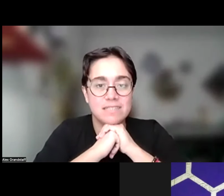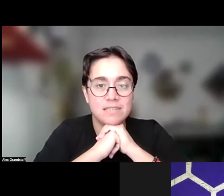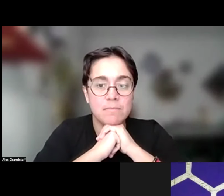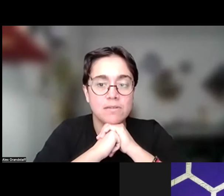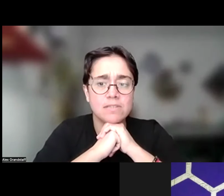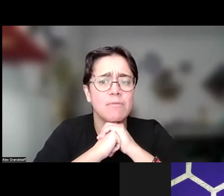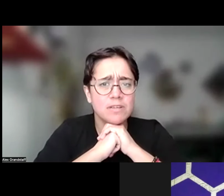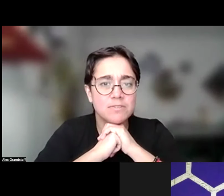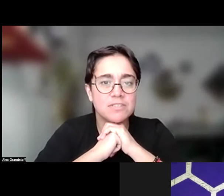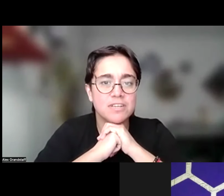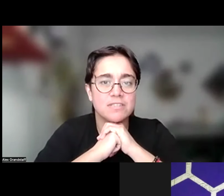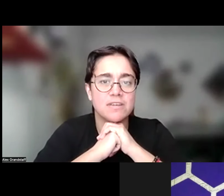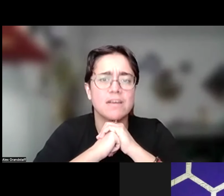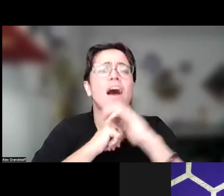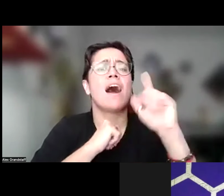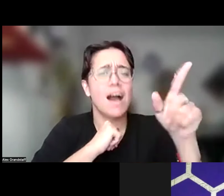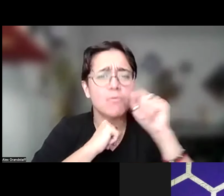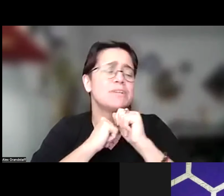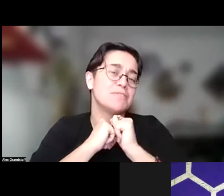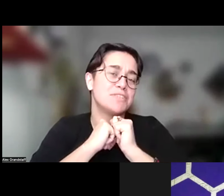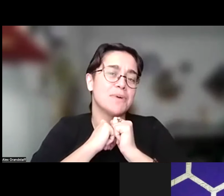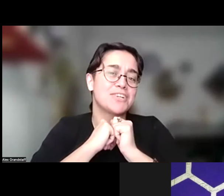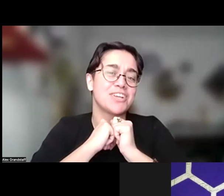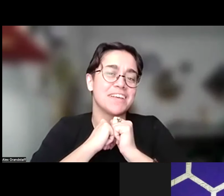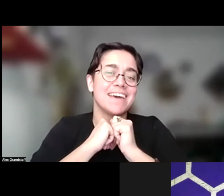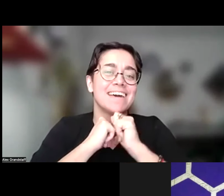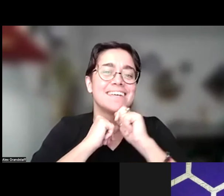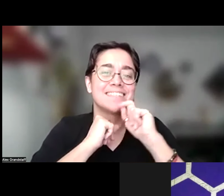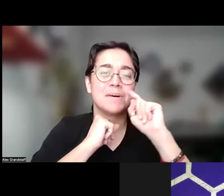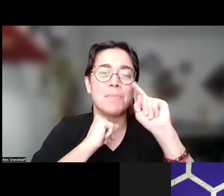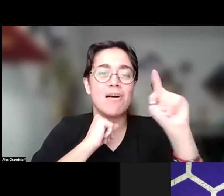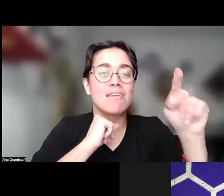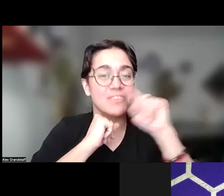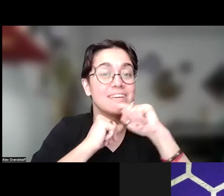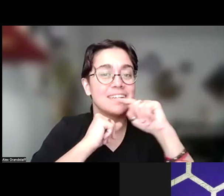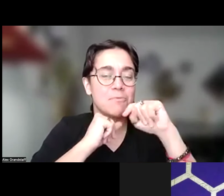If you are wanting to build your programming, look at existing models.